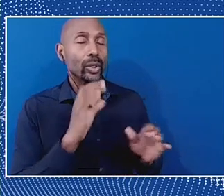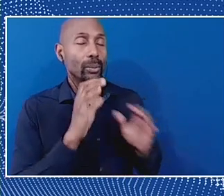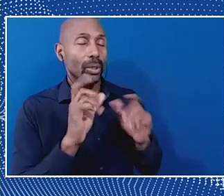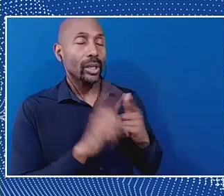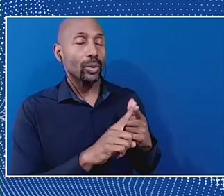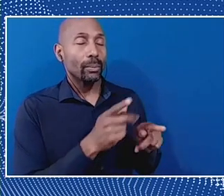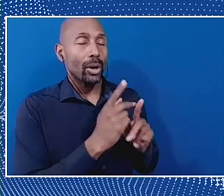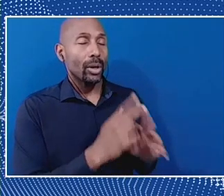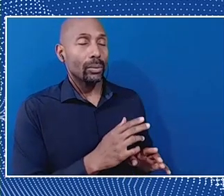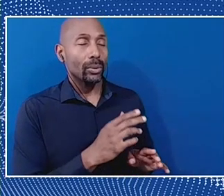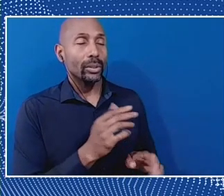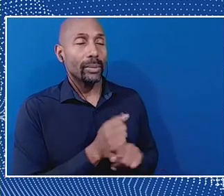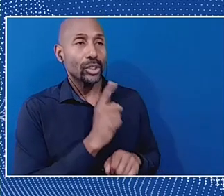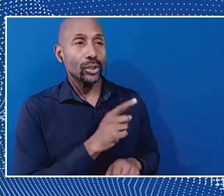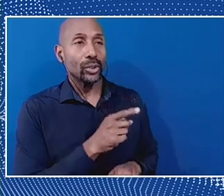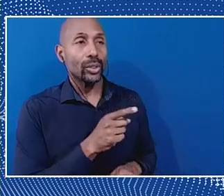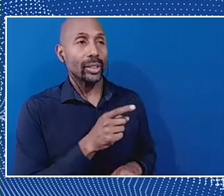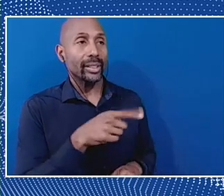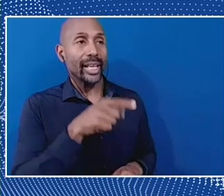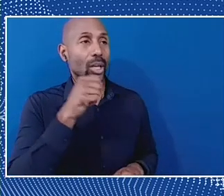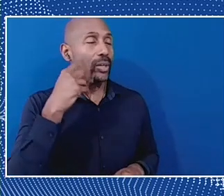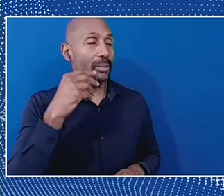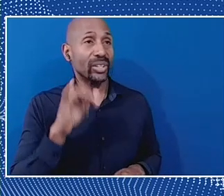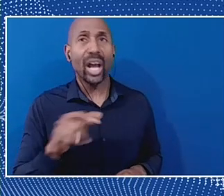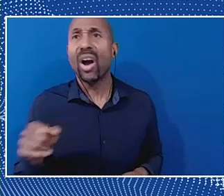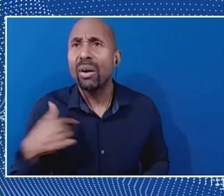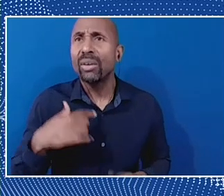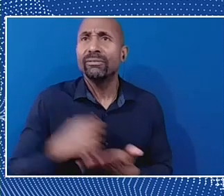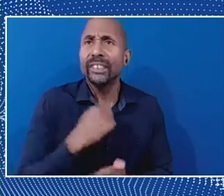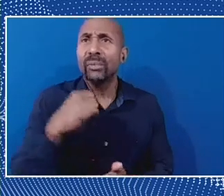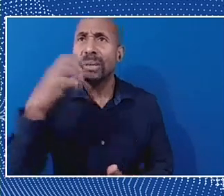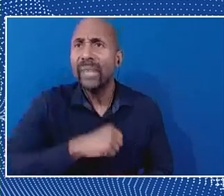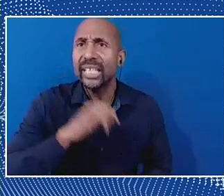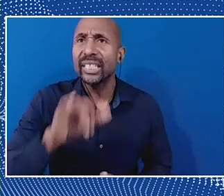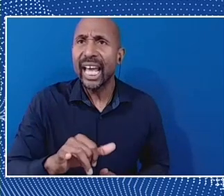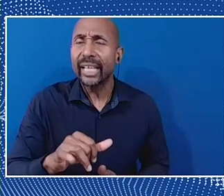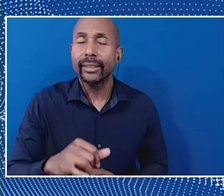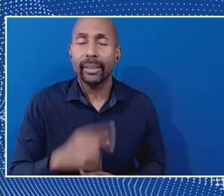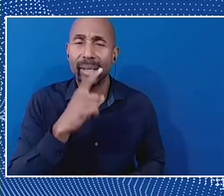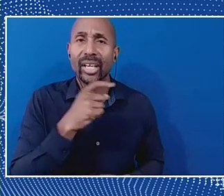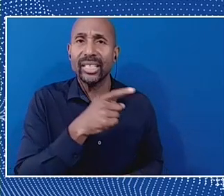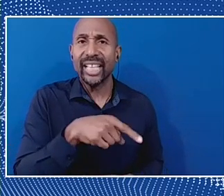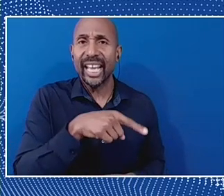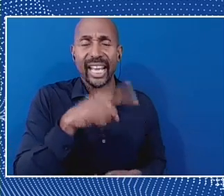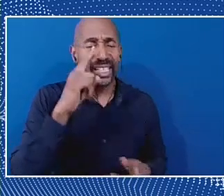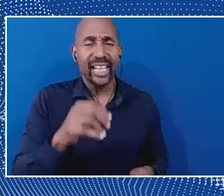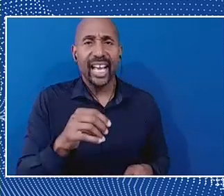missed relief because they decided to get on to SAVE. Absolutely. That is not our intent at all.